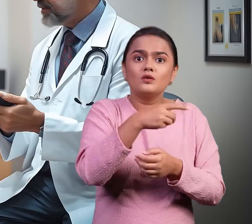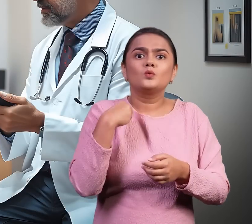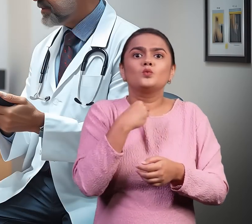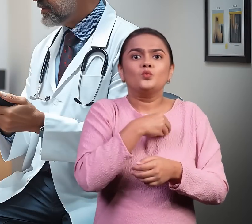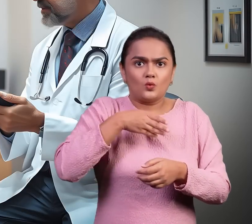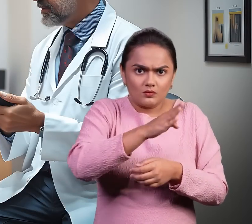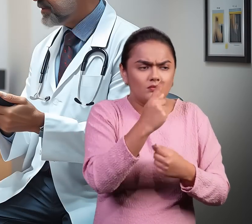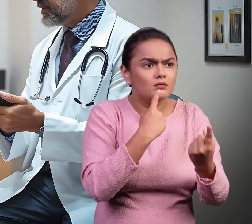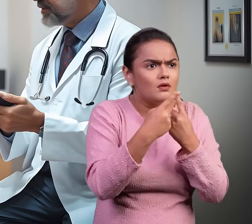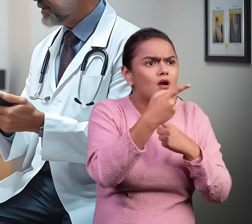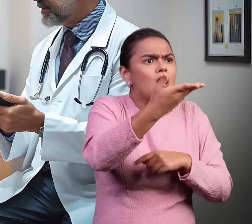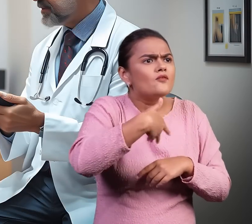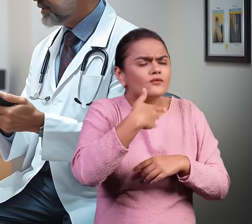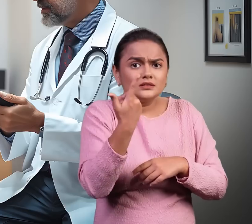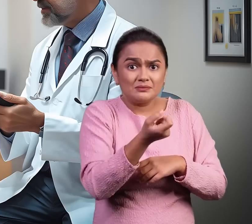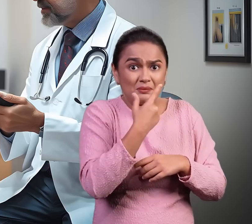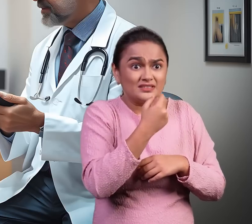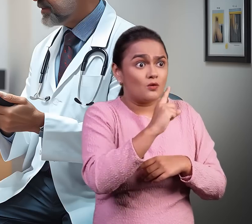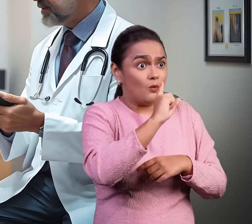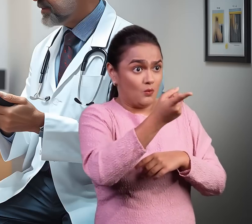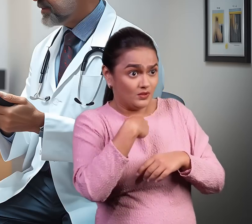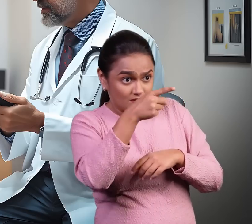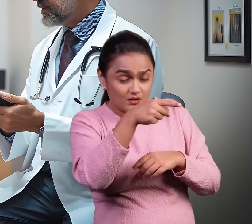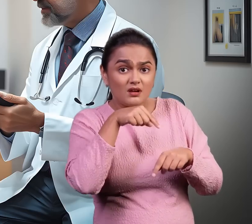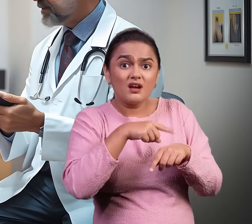a doctor will prescribe medication